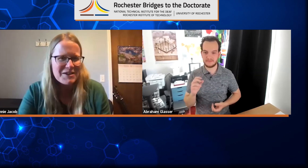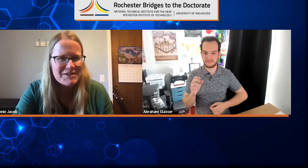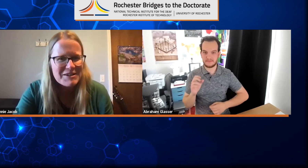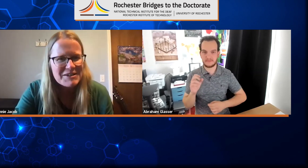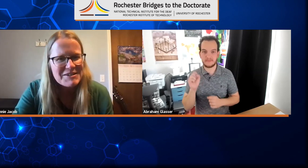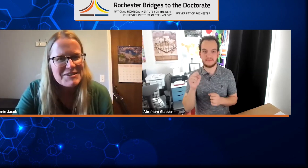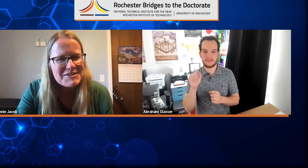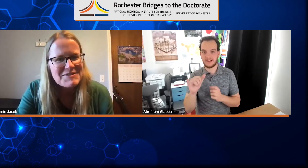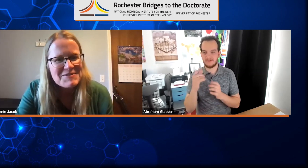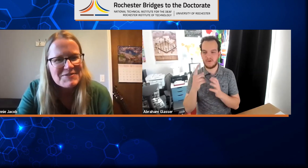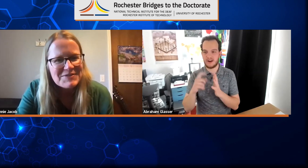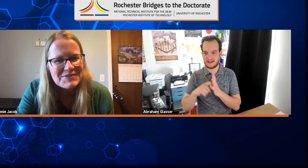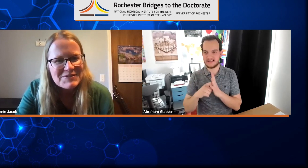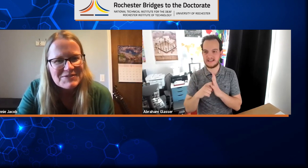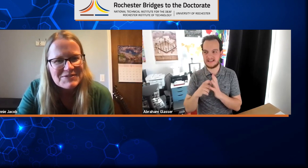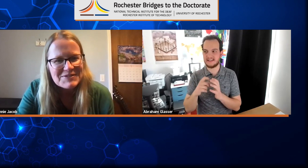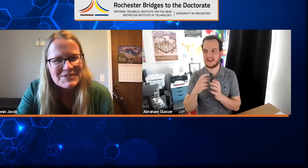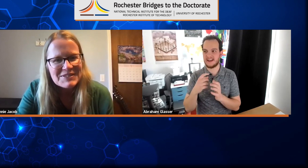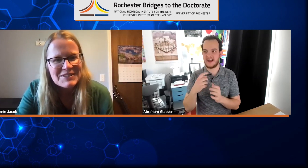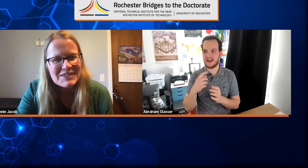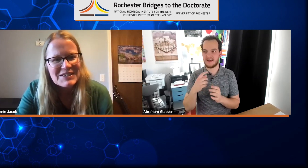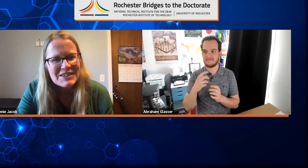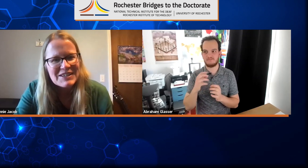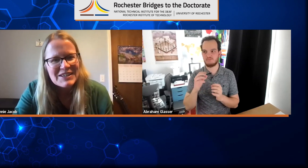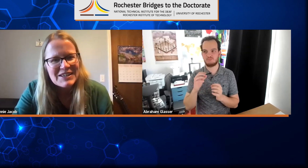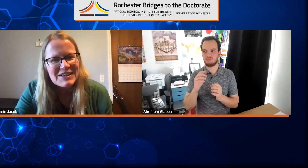but do you have any insight or thoughts on that?